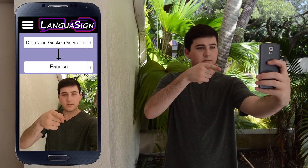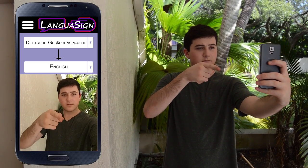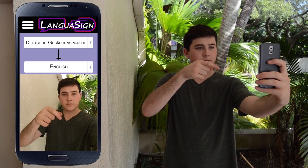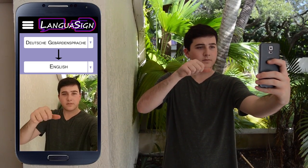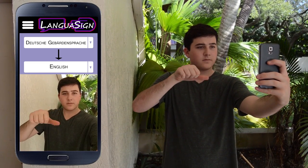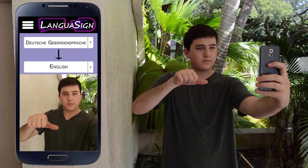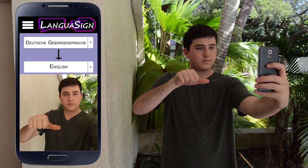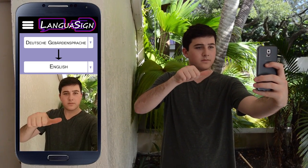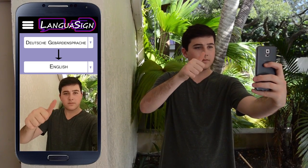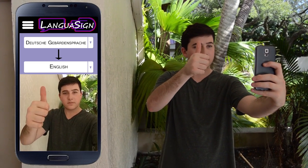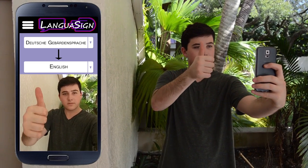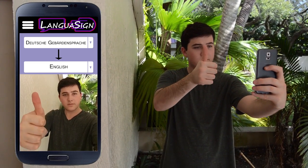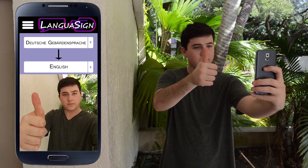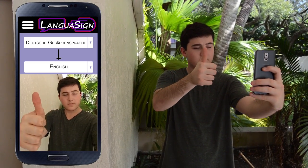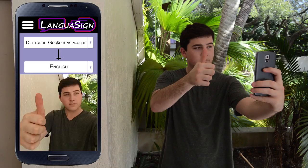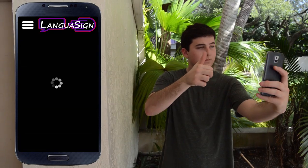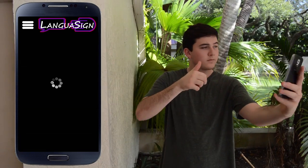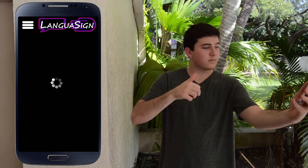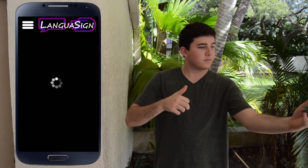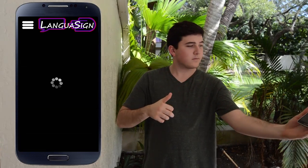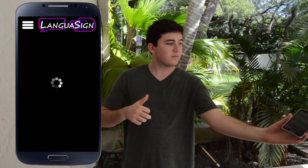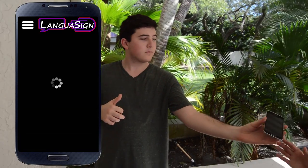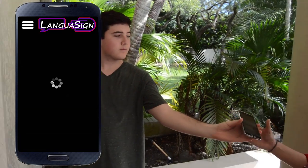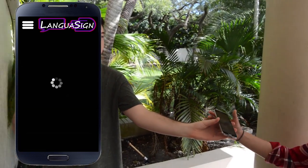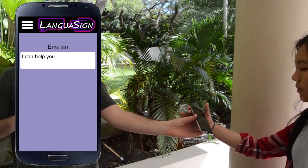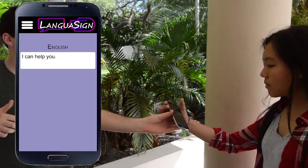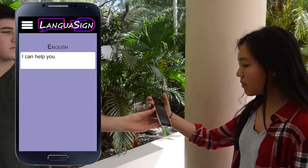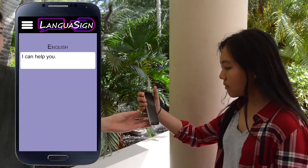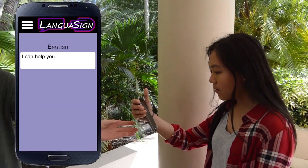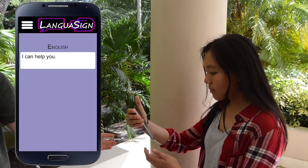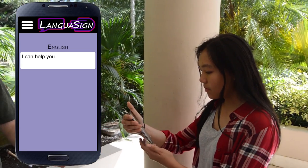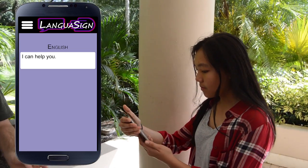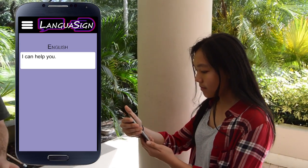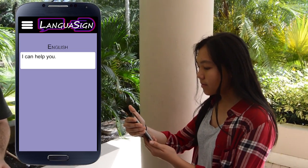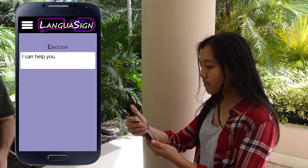sign out their sentences. The video would be analyzed and translated into text.